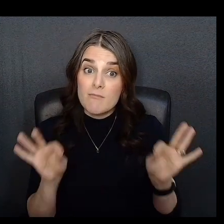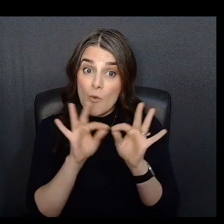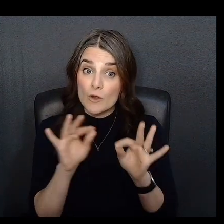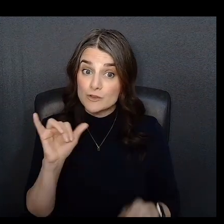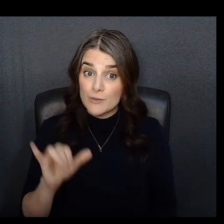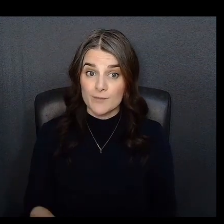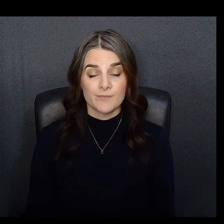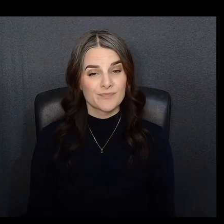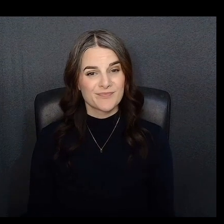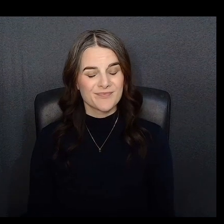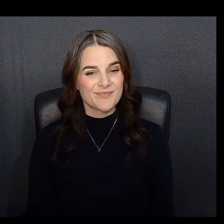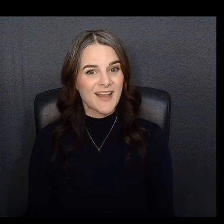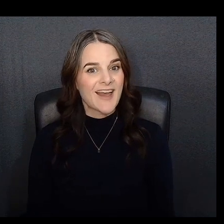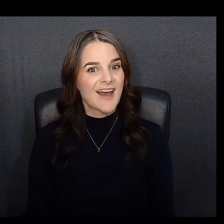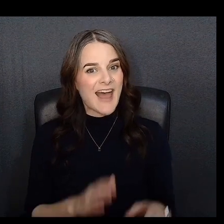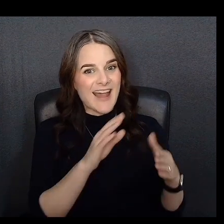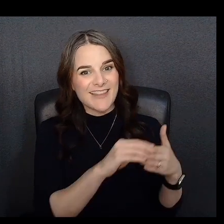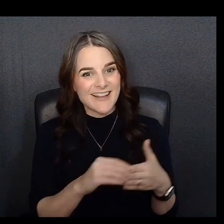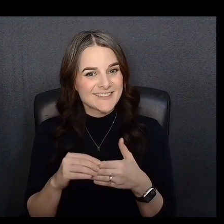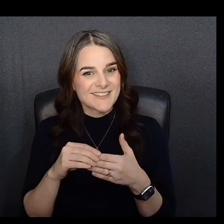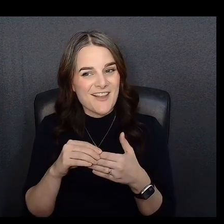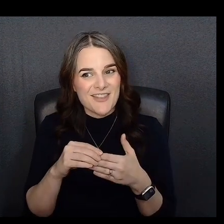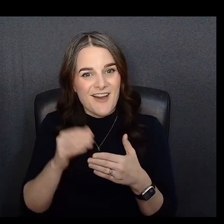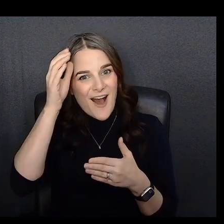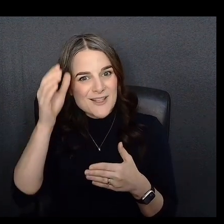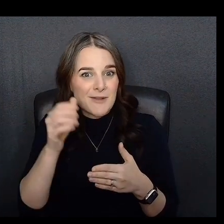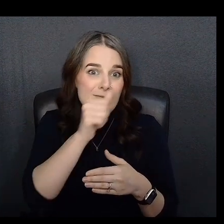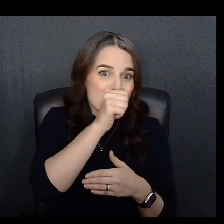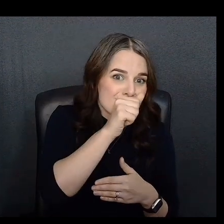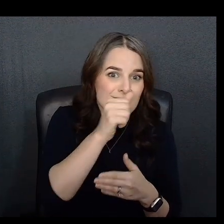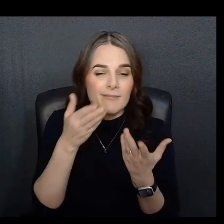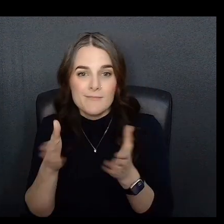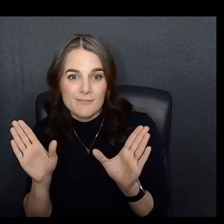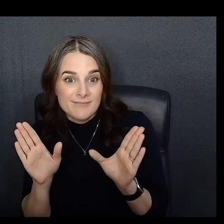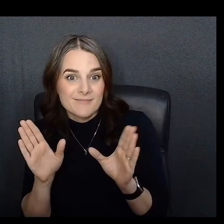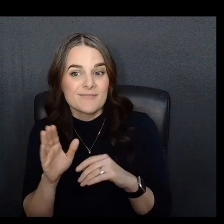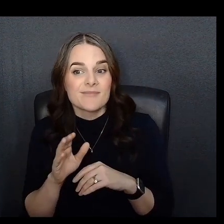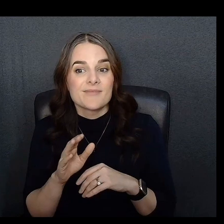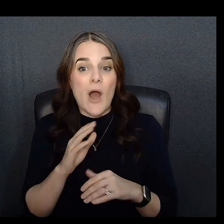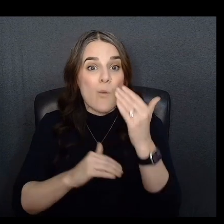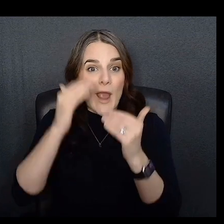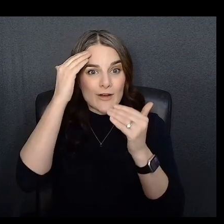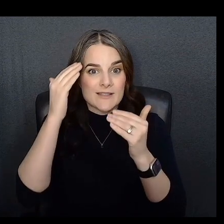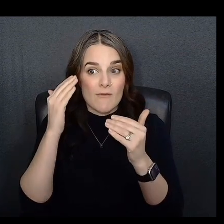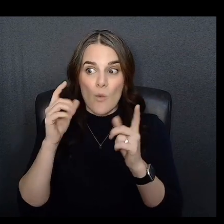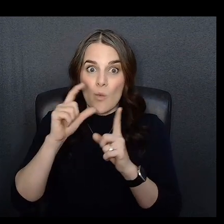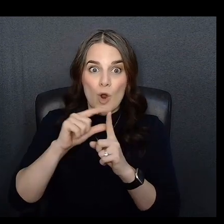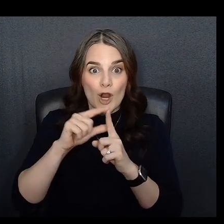So awareness of words and concepts as bad and things like privacy, those are